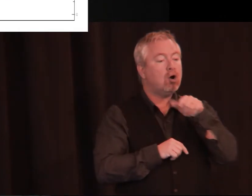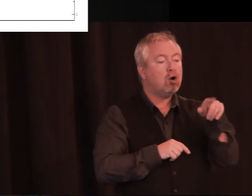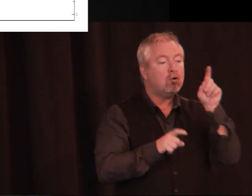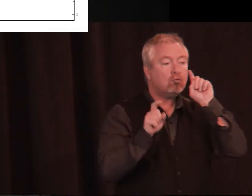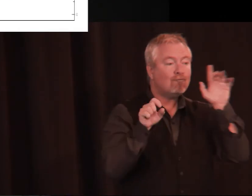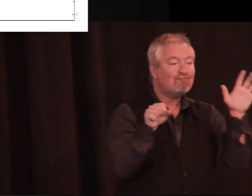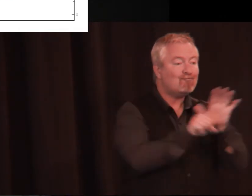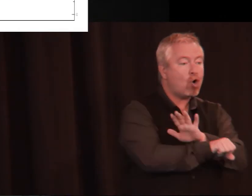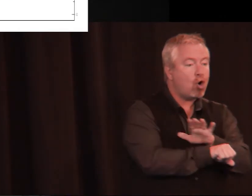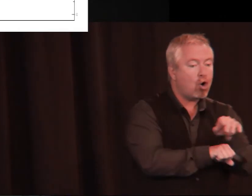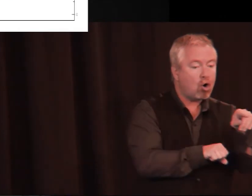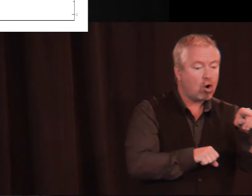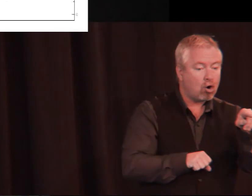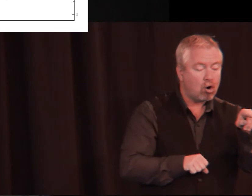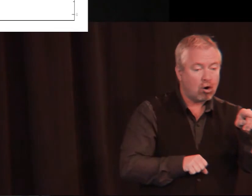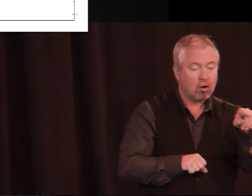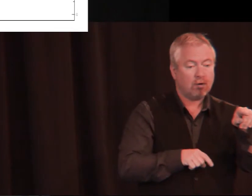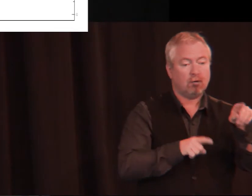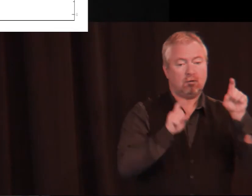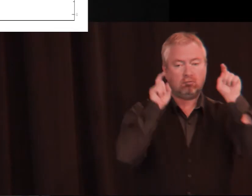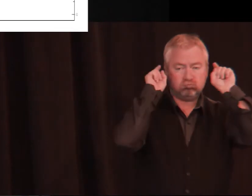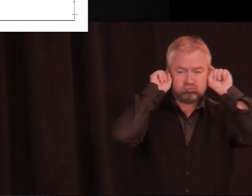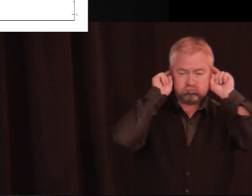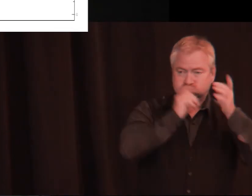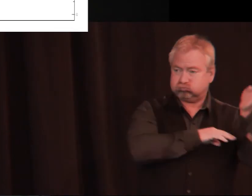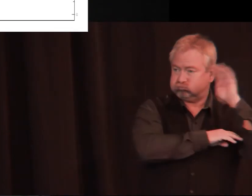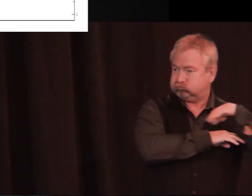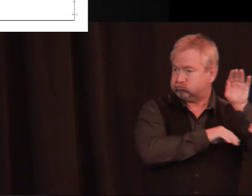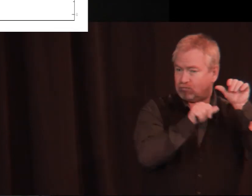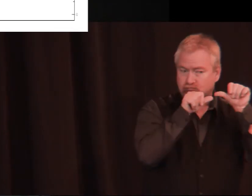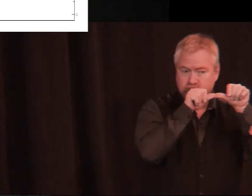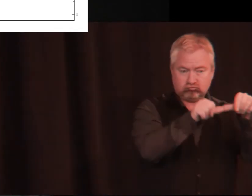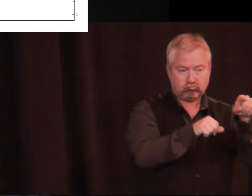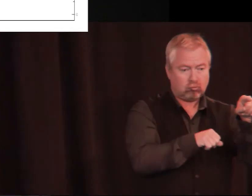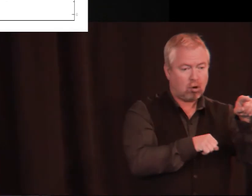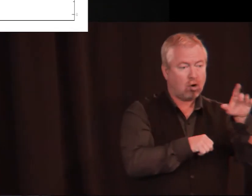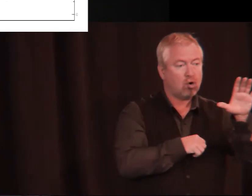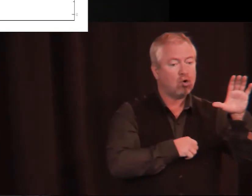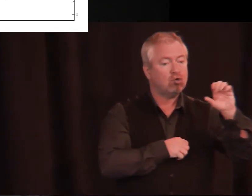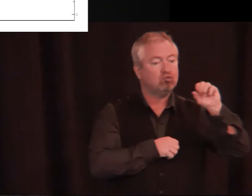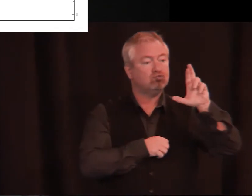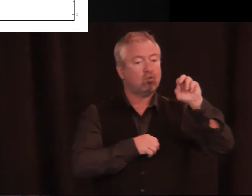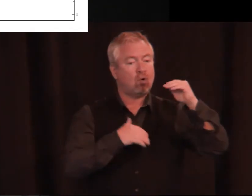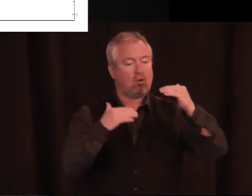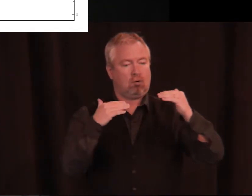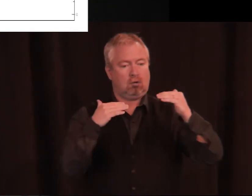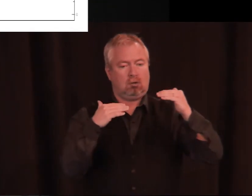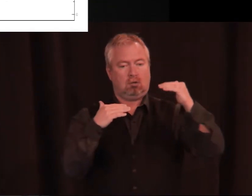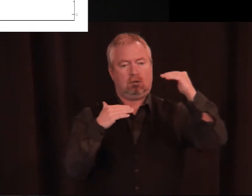who were full time hearing aid wearers, their standard scores are actually one standard deviation above average and that's where